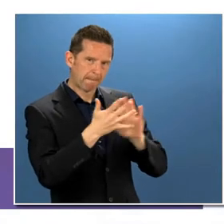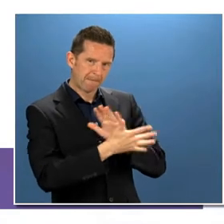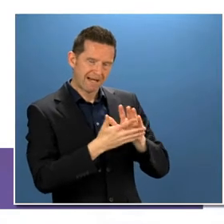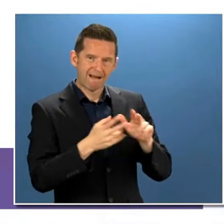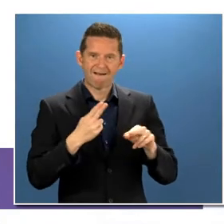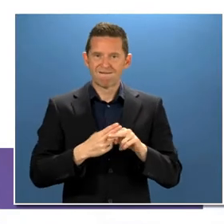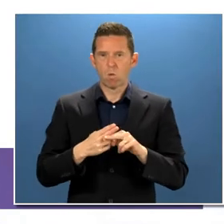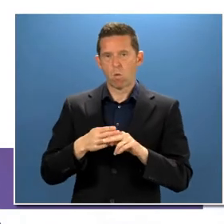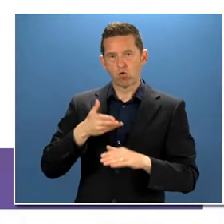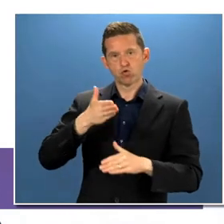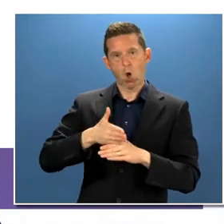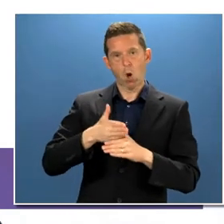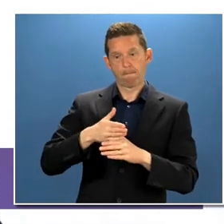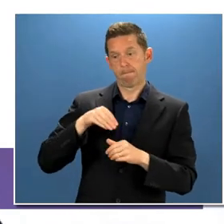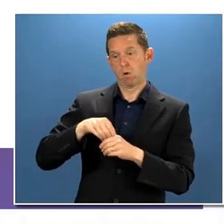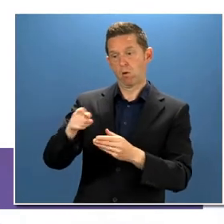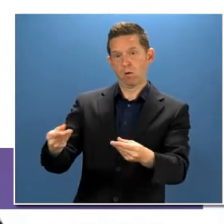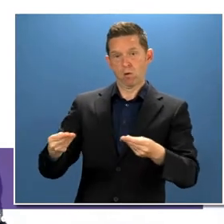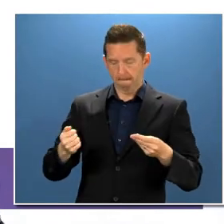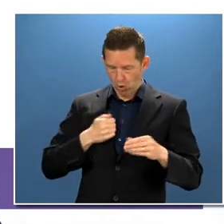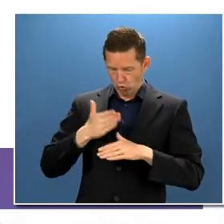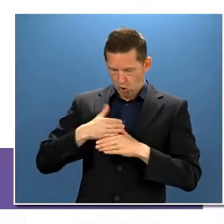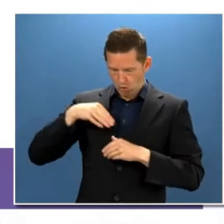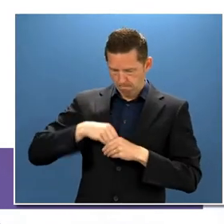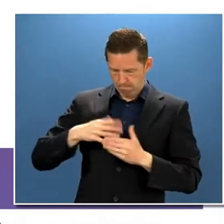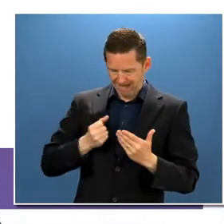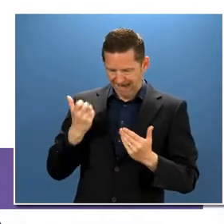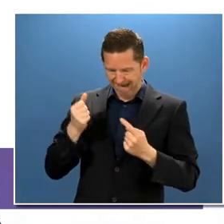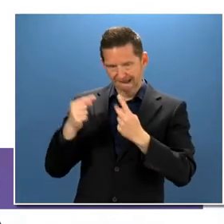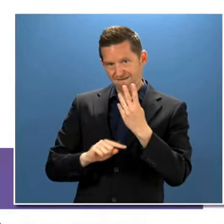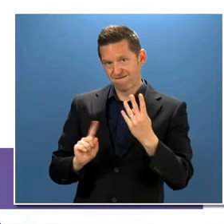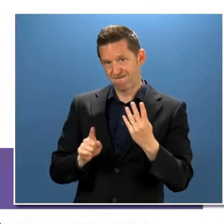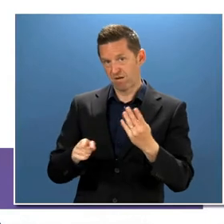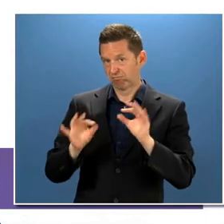well, which is another exception under the Disability Discrimination Act, can